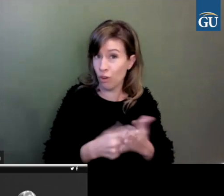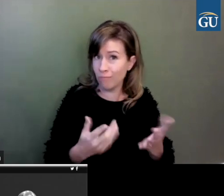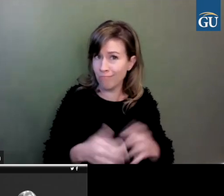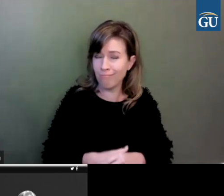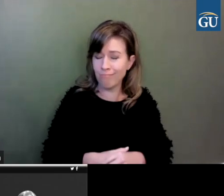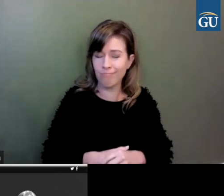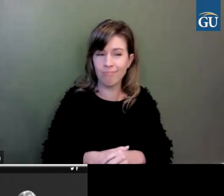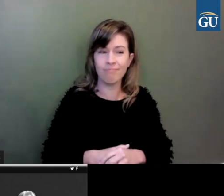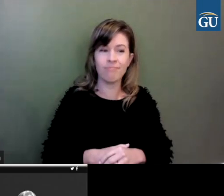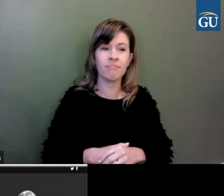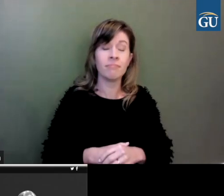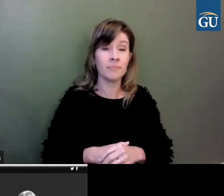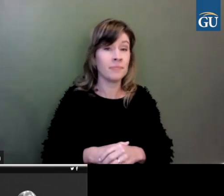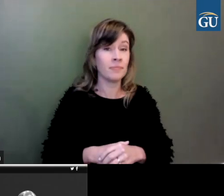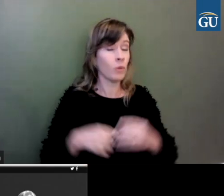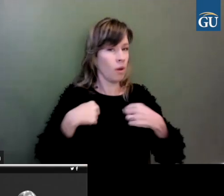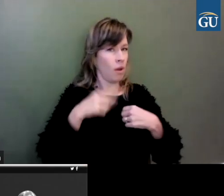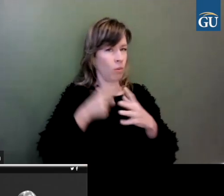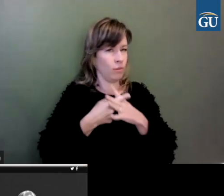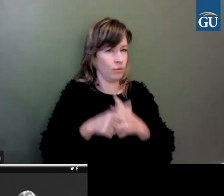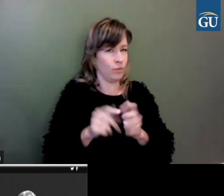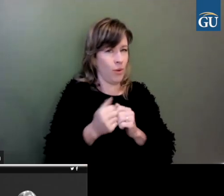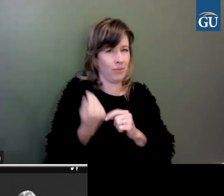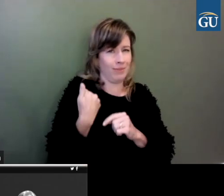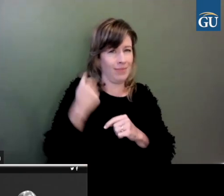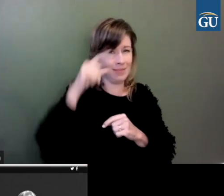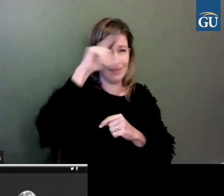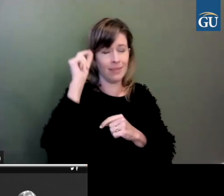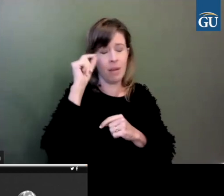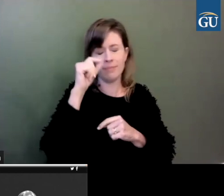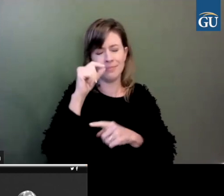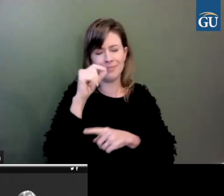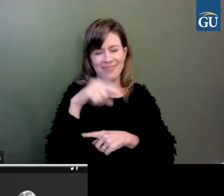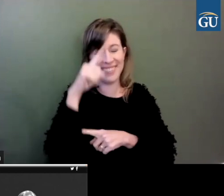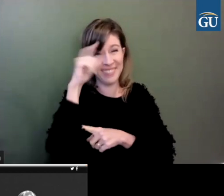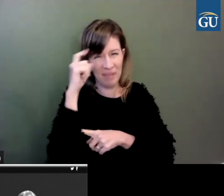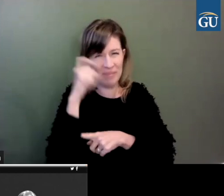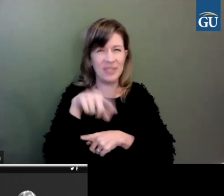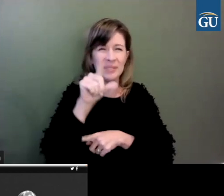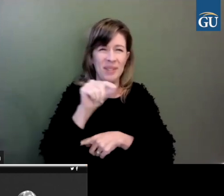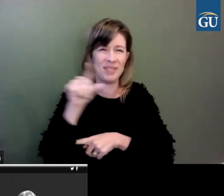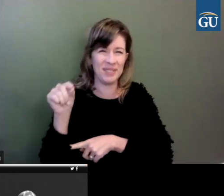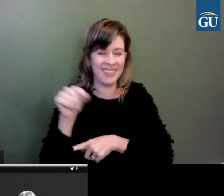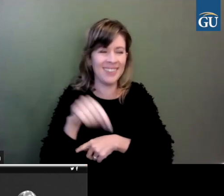So I'm going to start here in the summer of 2020.